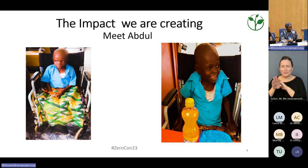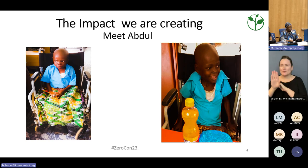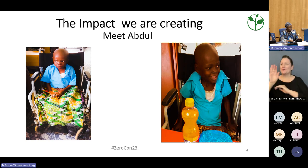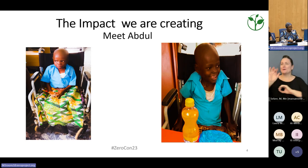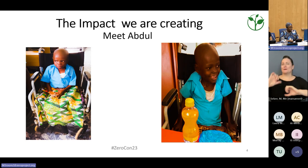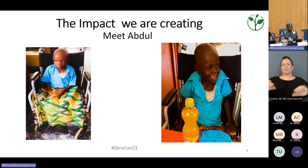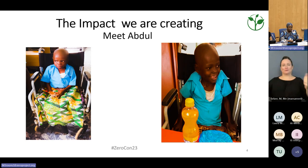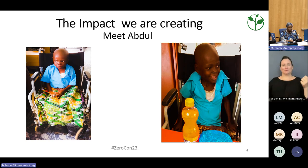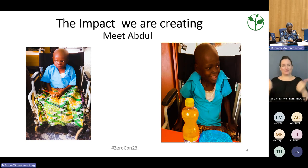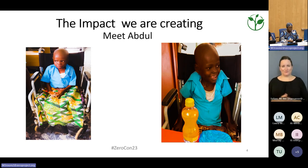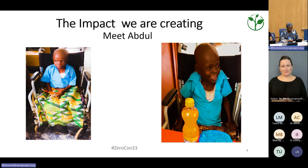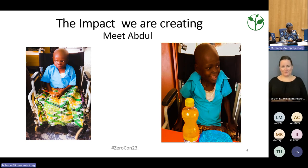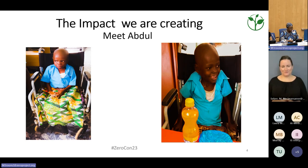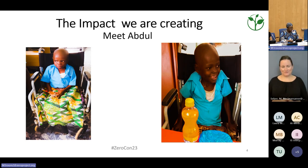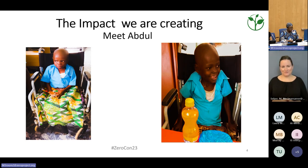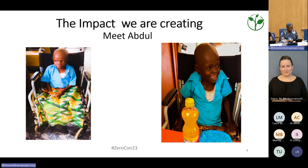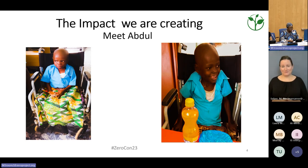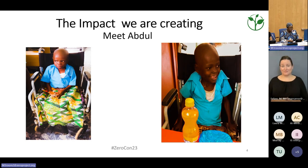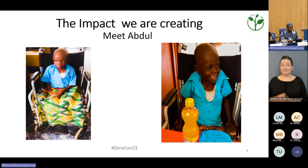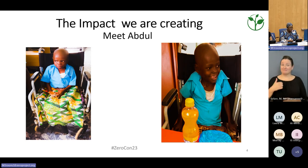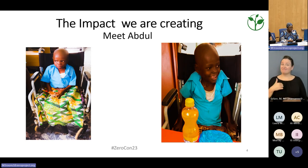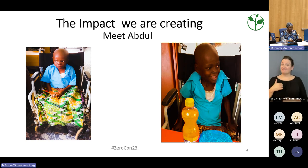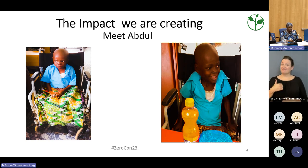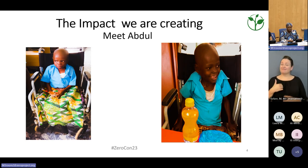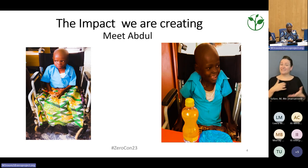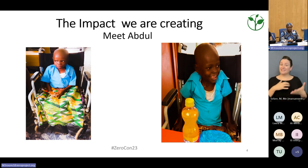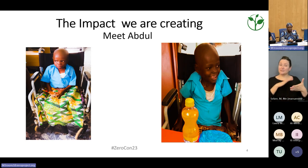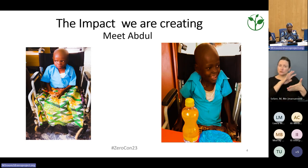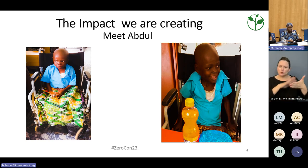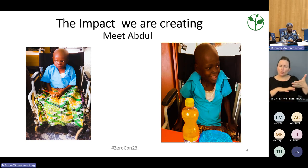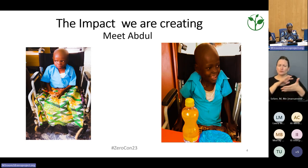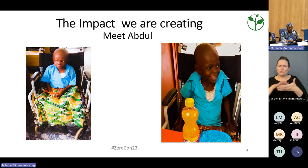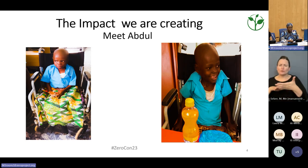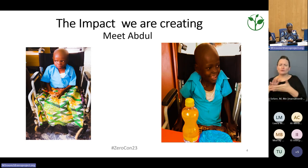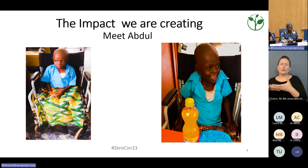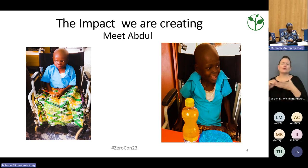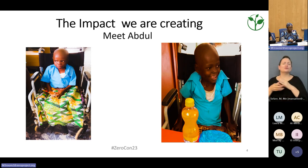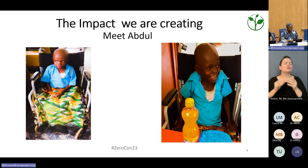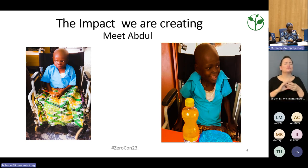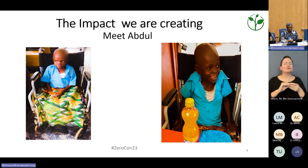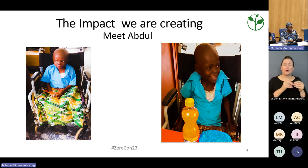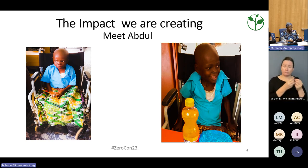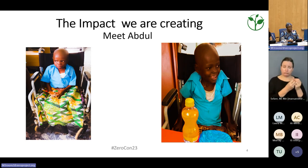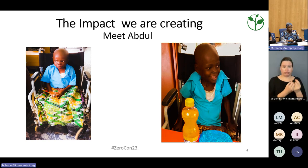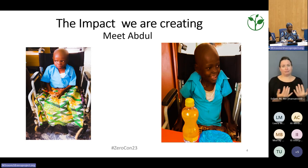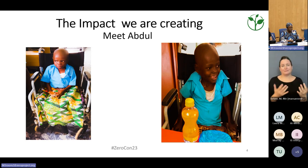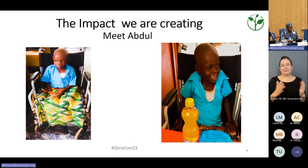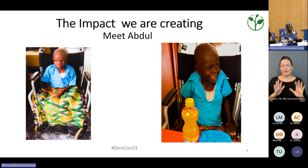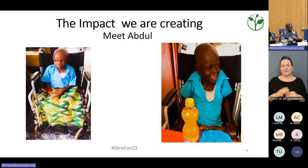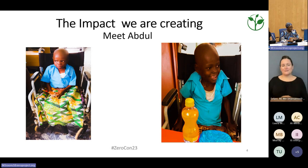to run through other stories. We also have Maryam who joined our centre when she was four years old.